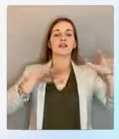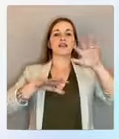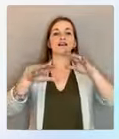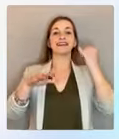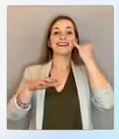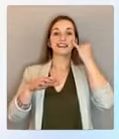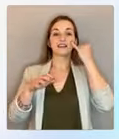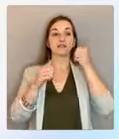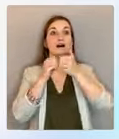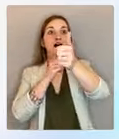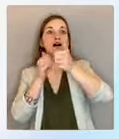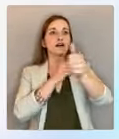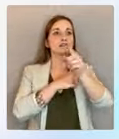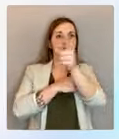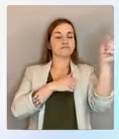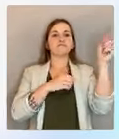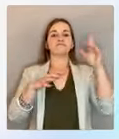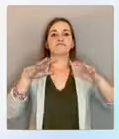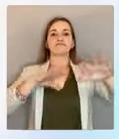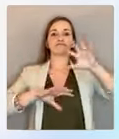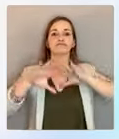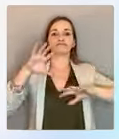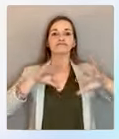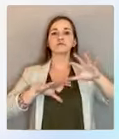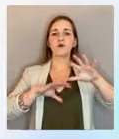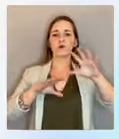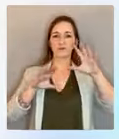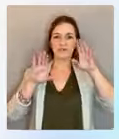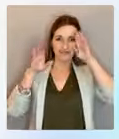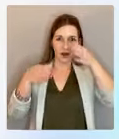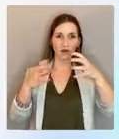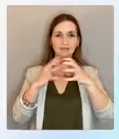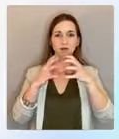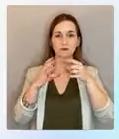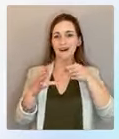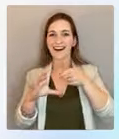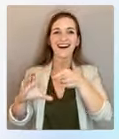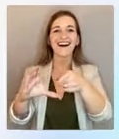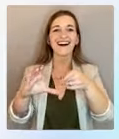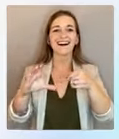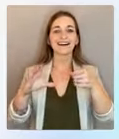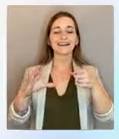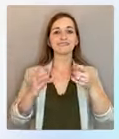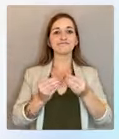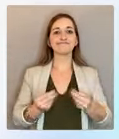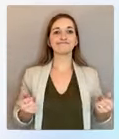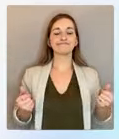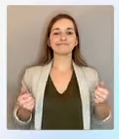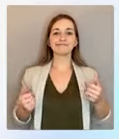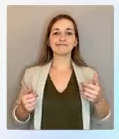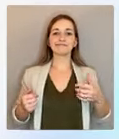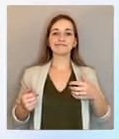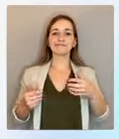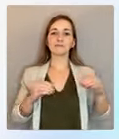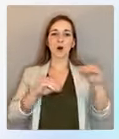to get the depth cues that would normally throw you off or make your brain think that something doesn't line up, that would make you motion sick.